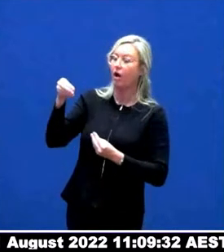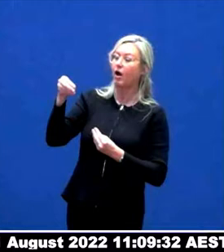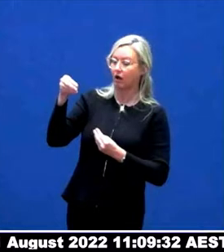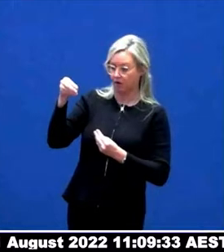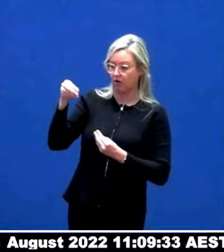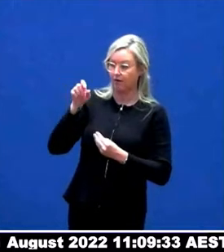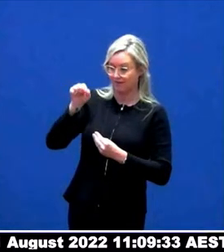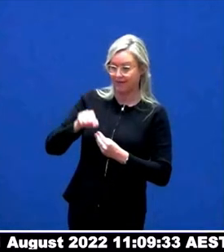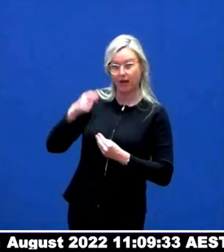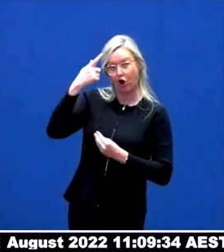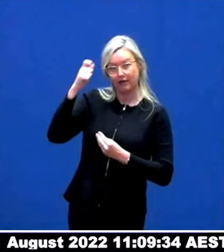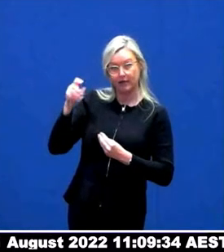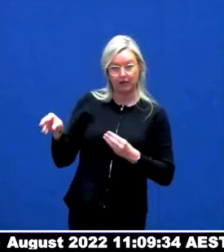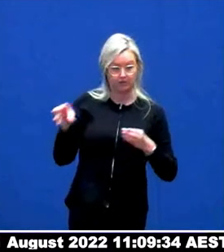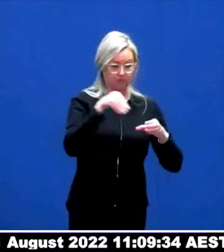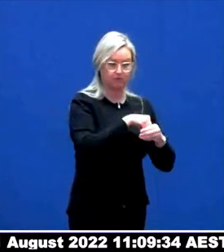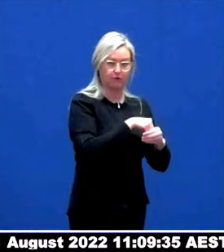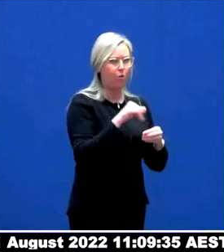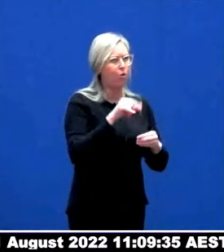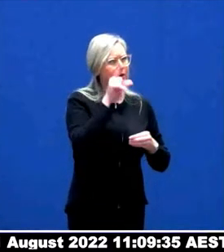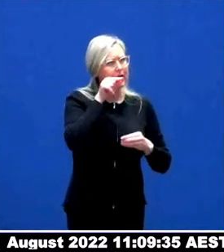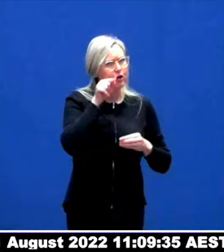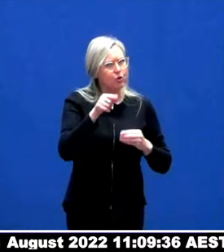provided there, or is there something more specific that can be done within the